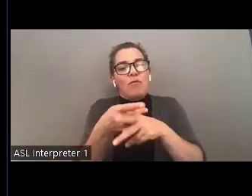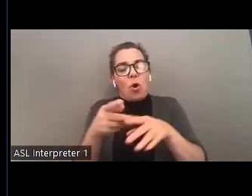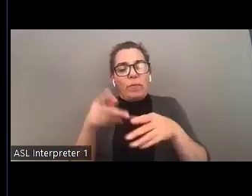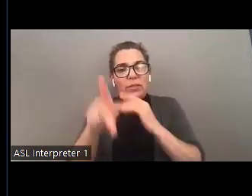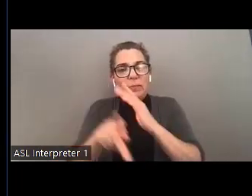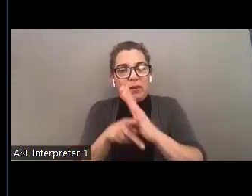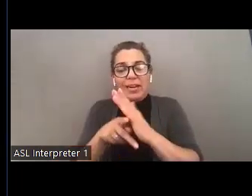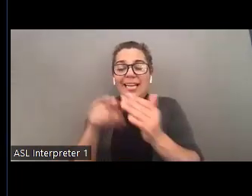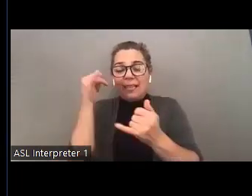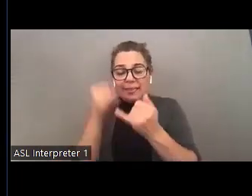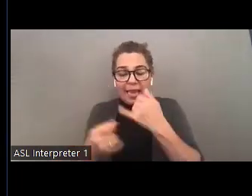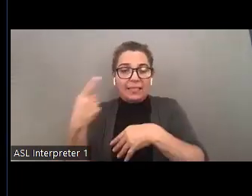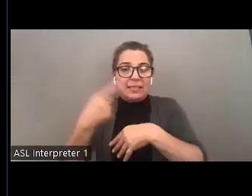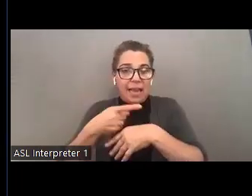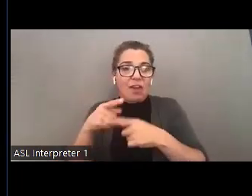in compliance with the data sharing plan.